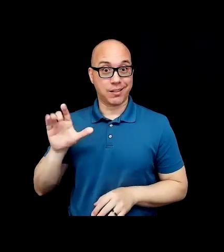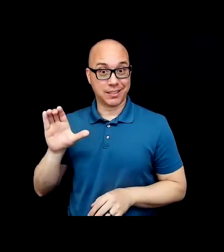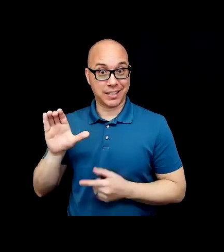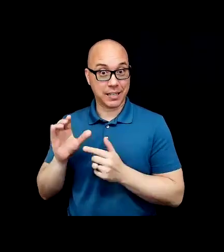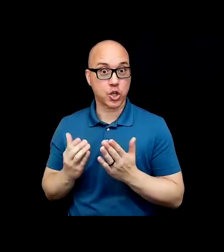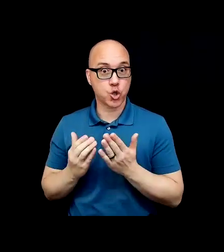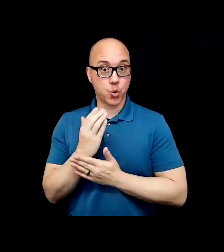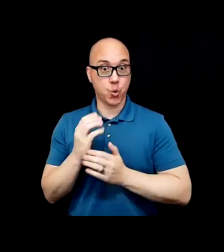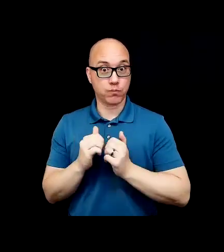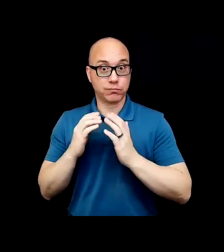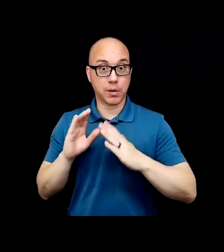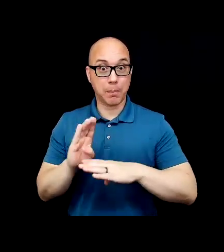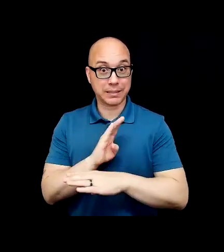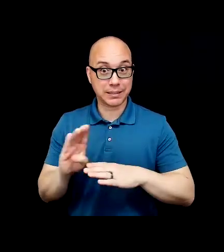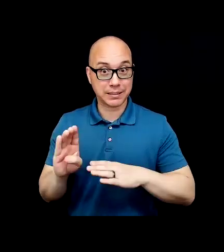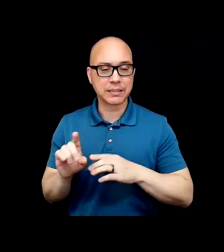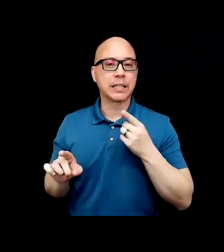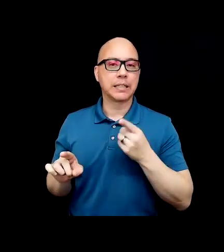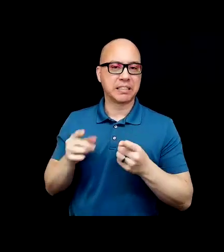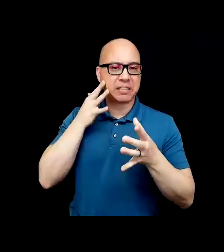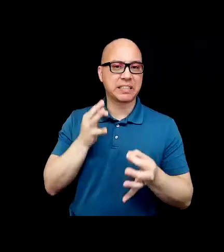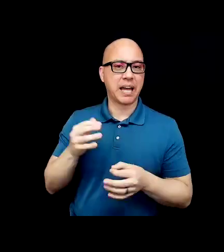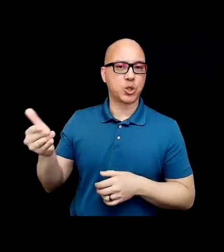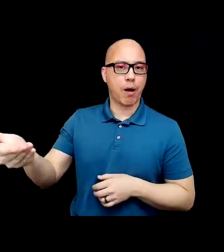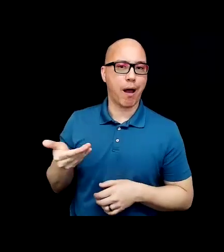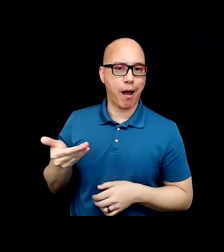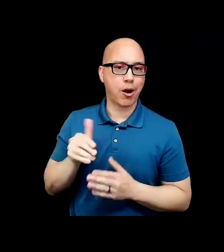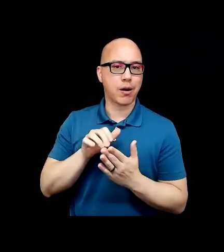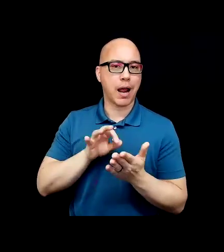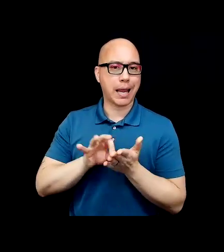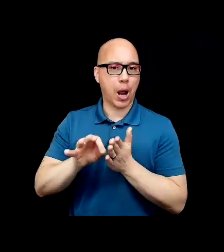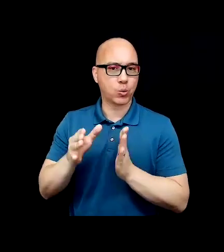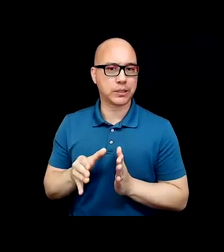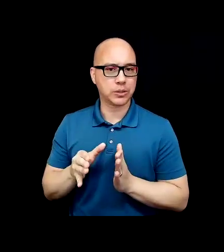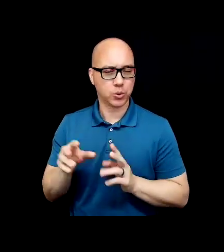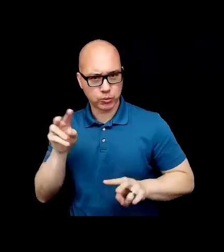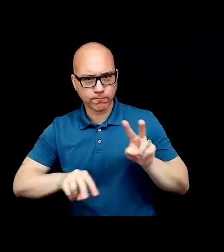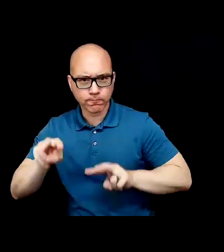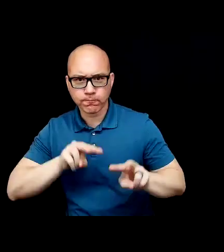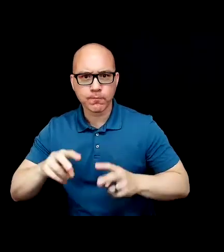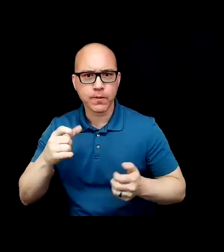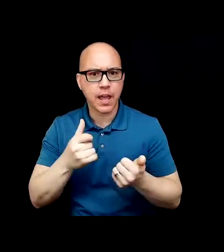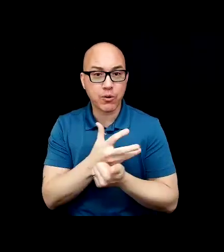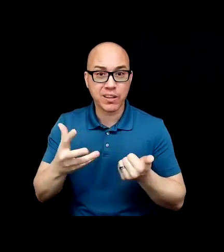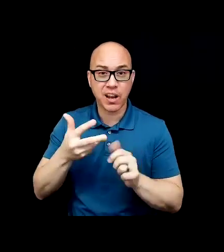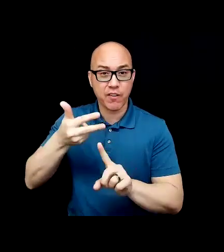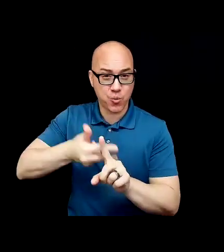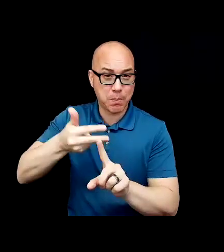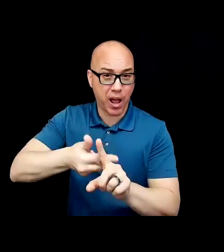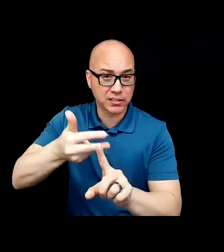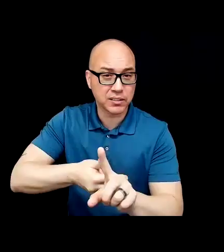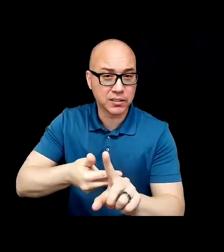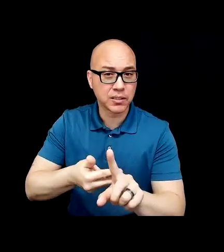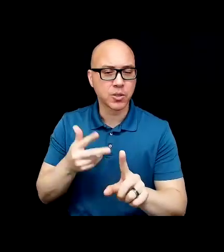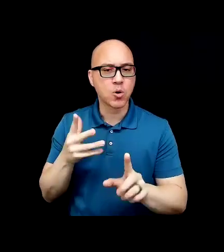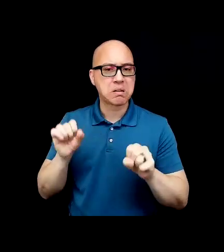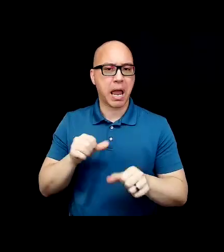will hire an accountant to review his accounting system every quarter to stay on track and avoid